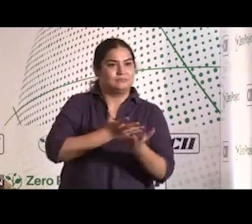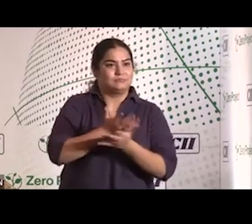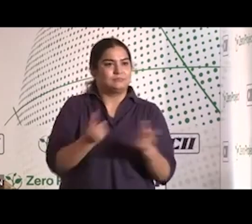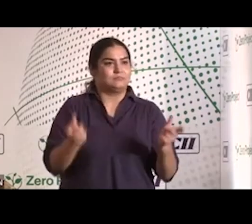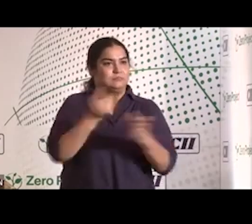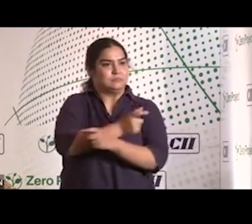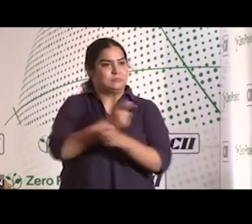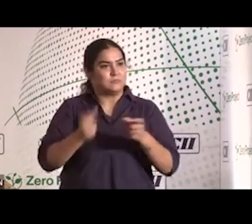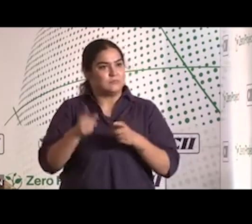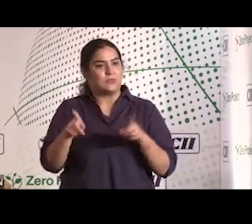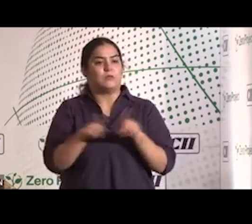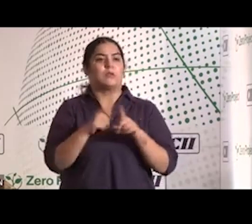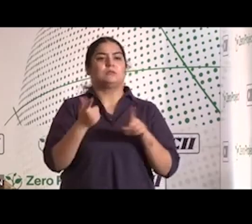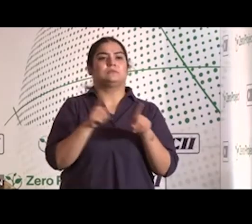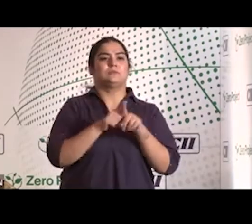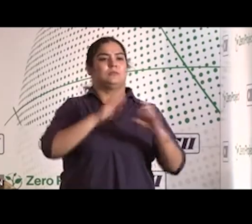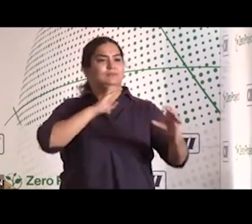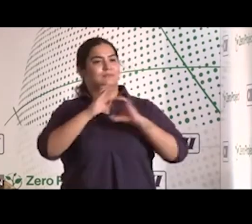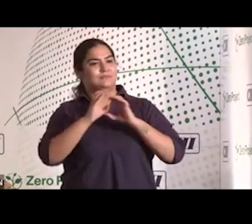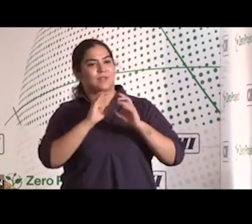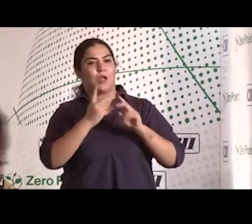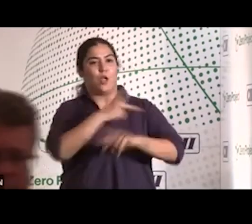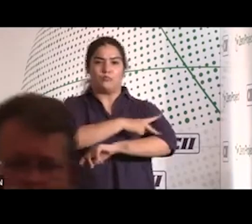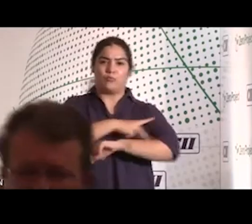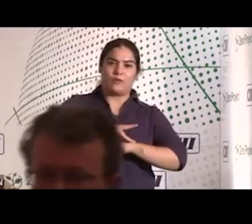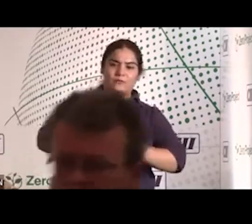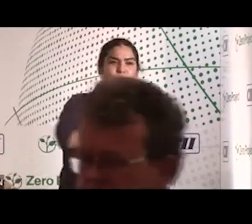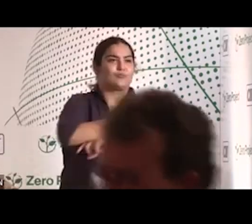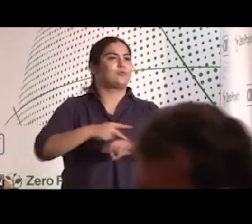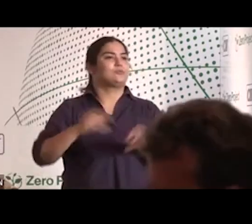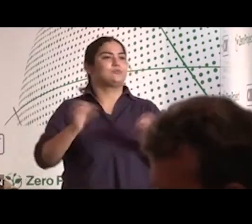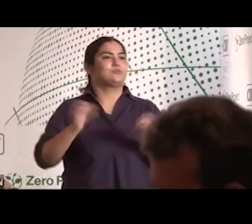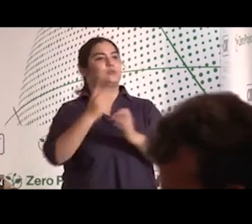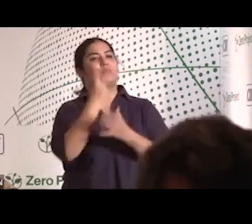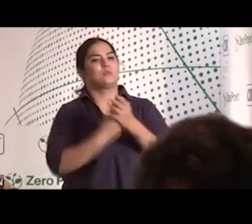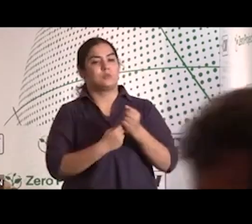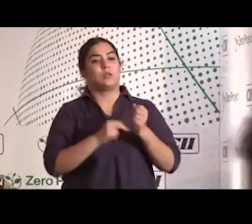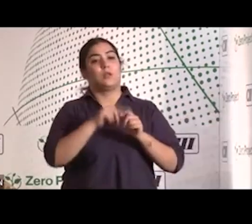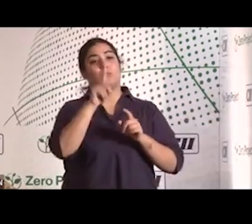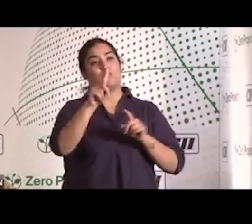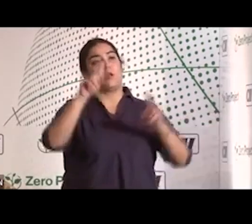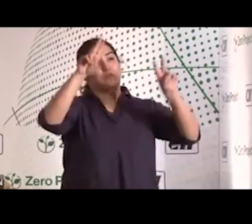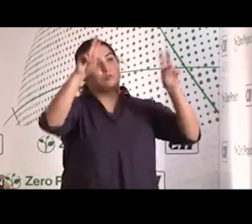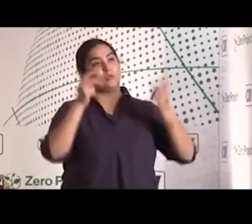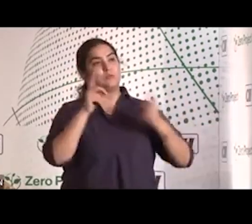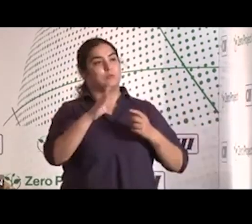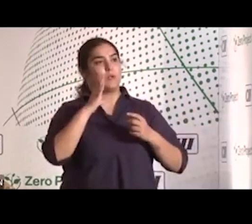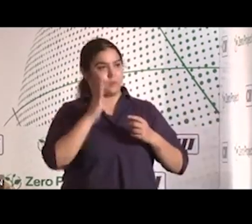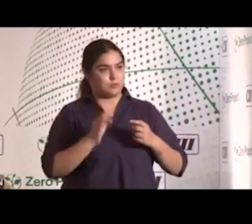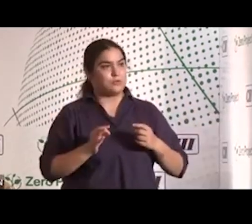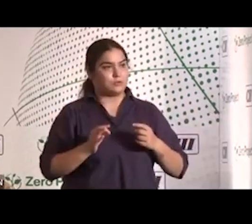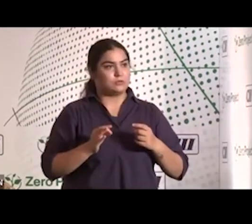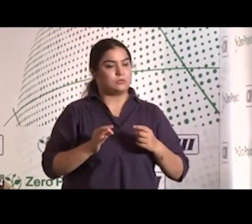or informal conversations one topic which is always ignored